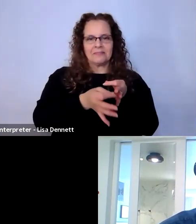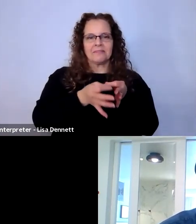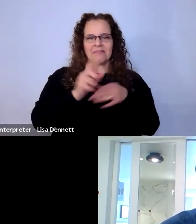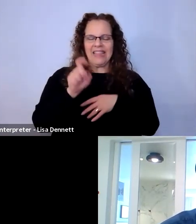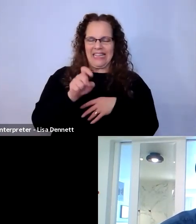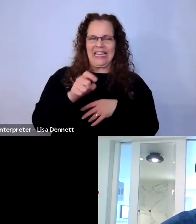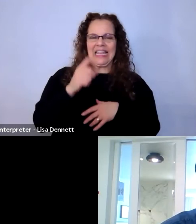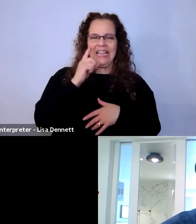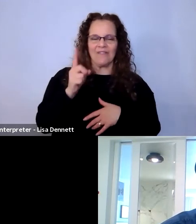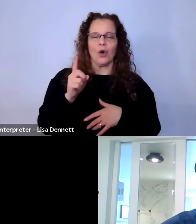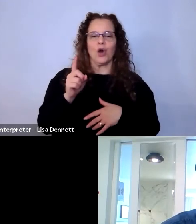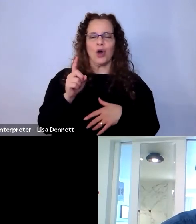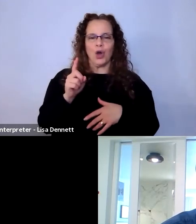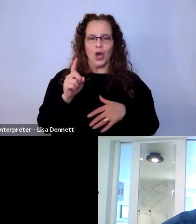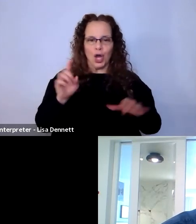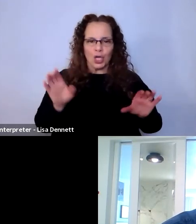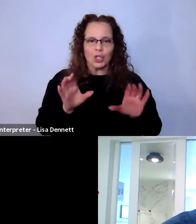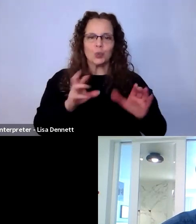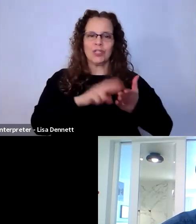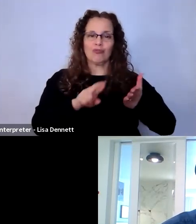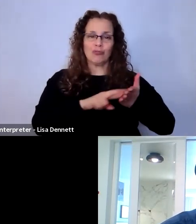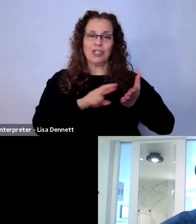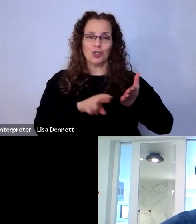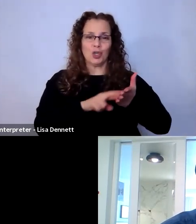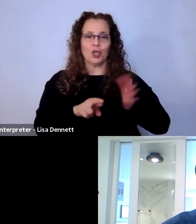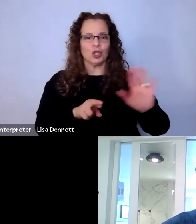Organizations out there that provide that but, for your everyday hey Hawaii